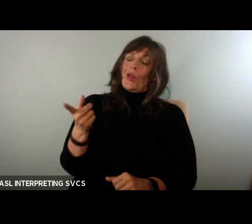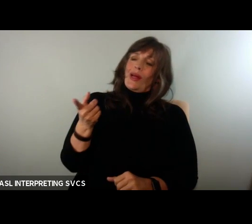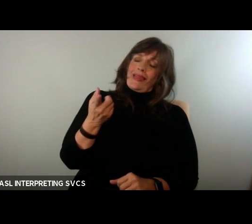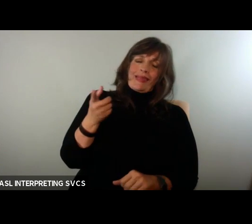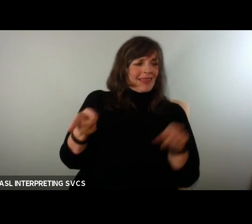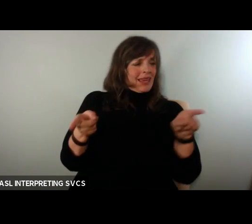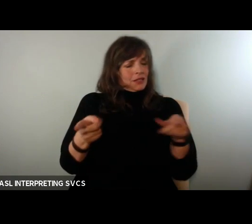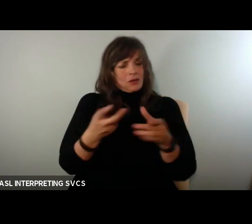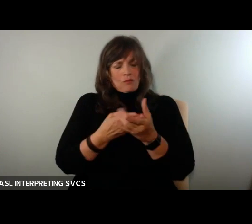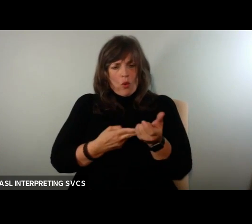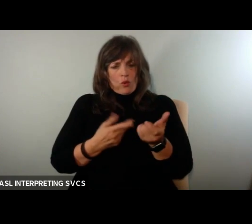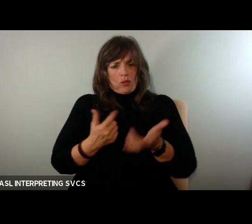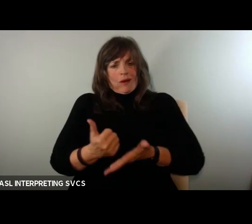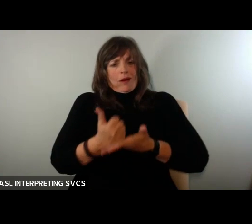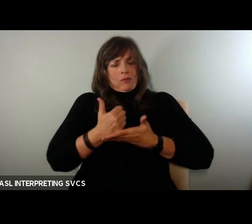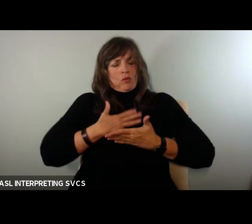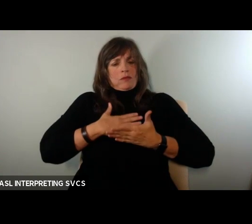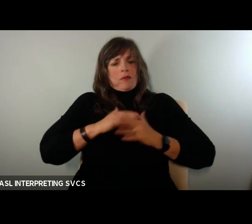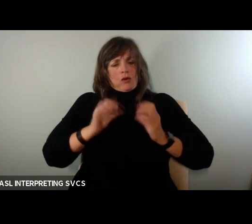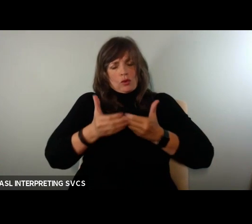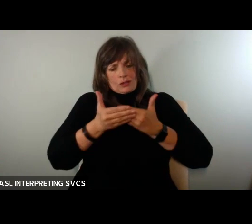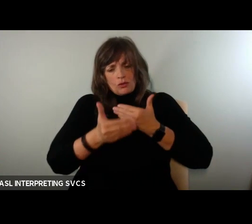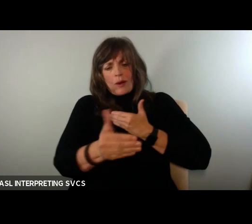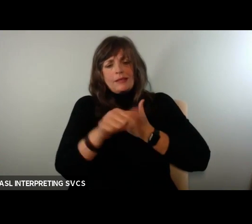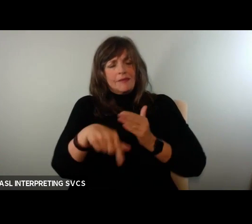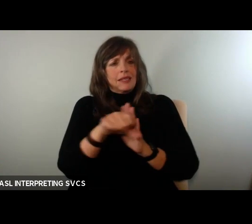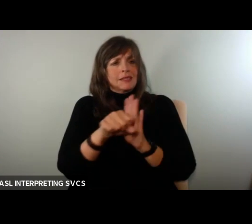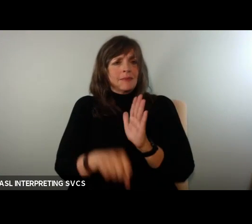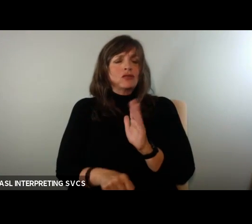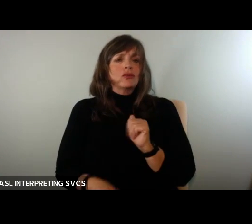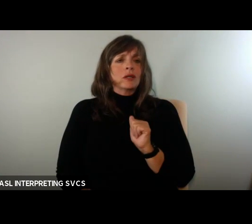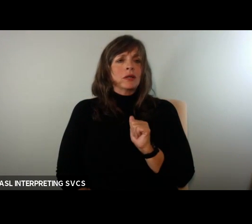Indeed, amidst of many disparate pressures of this complicated time,